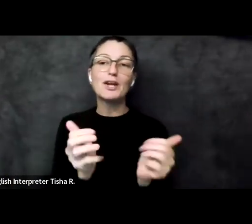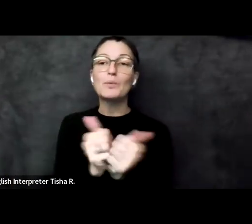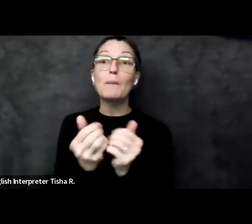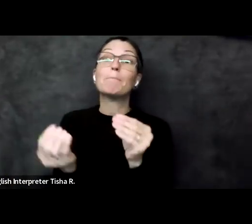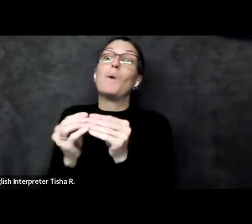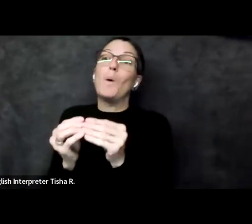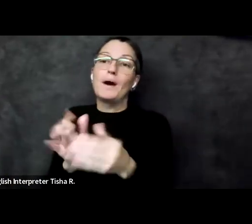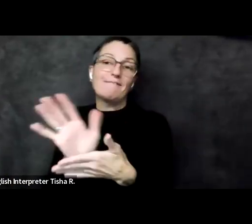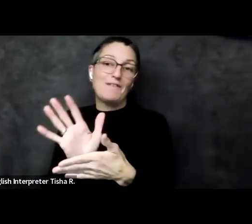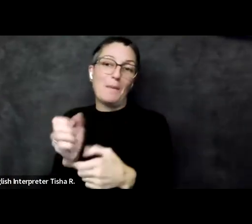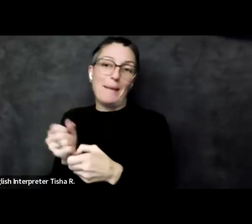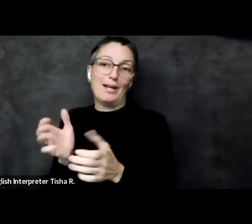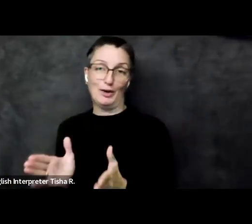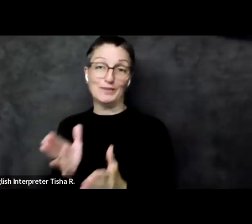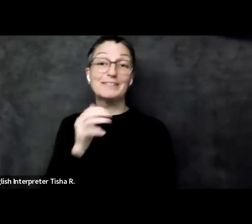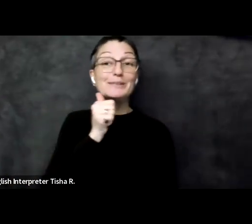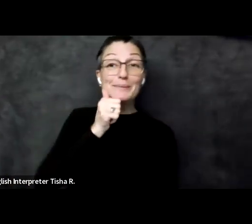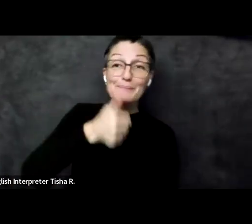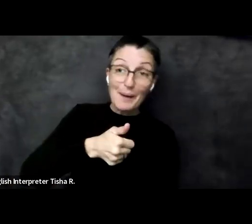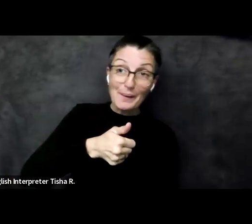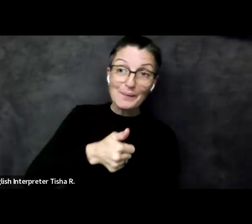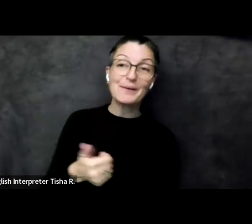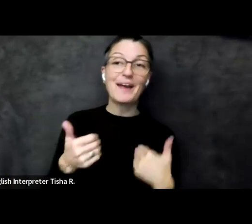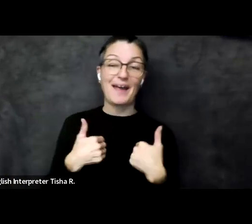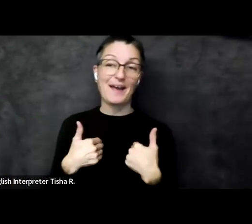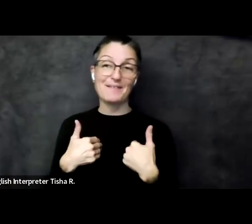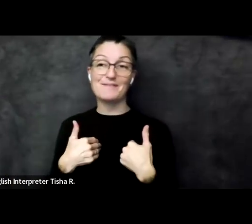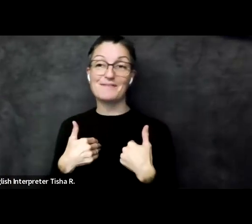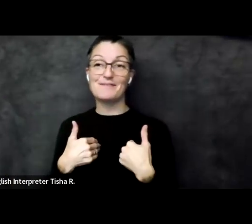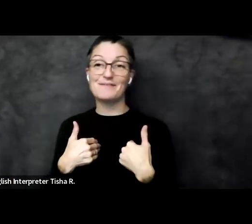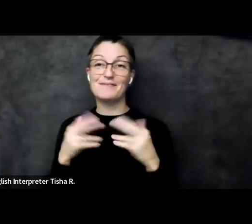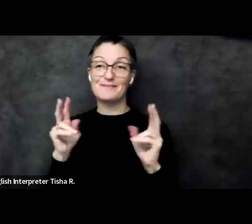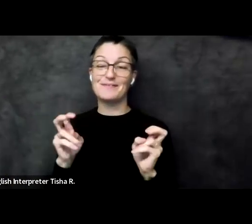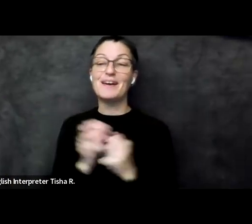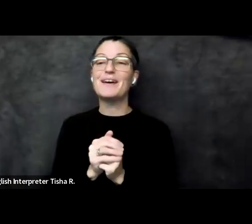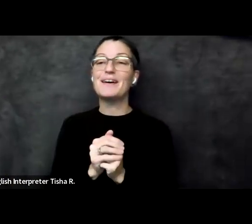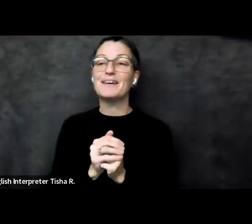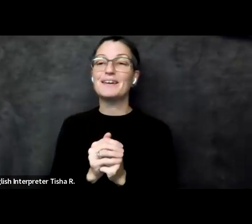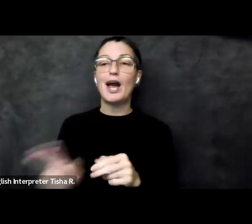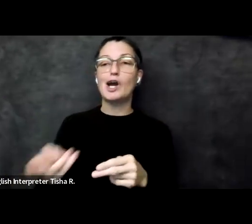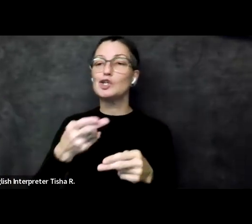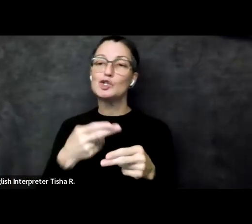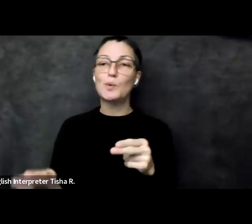and tomorrow we have a short award watch party that we're hosting.